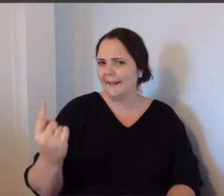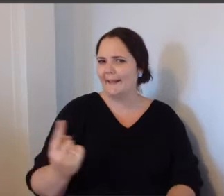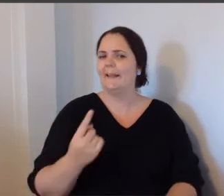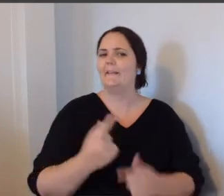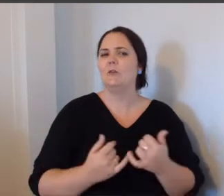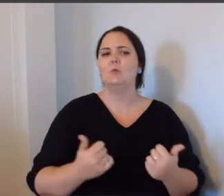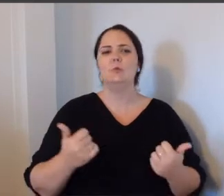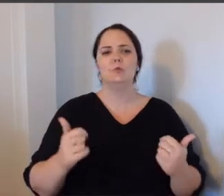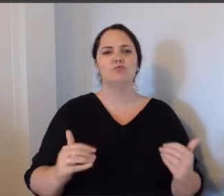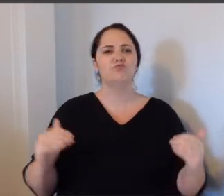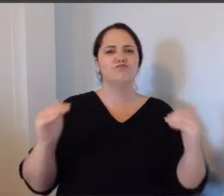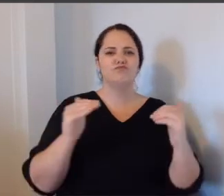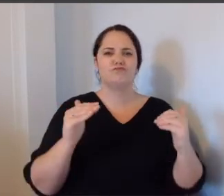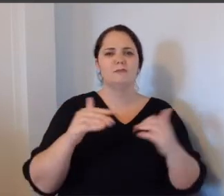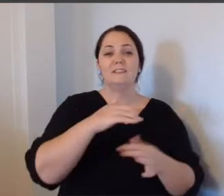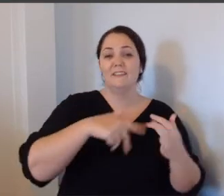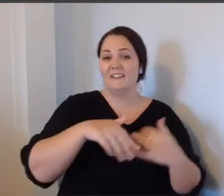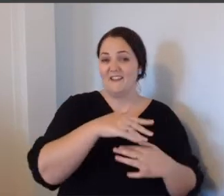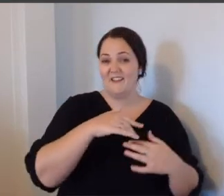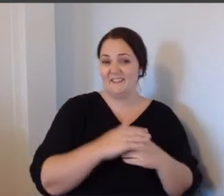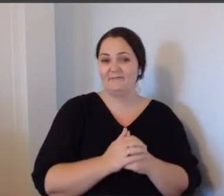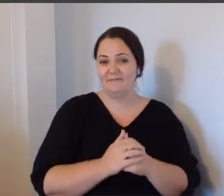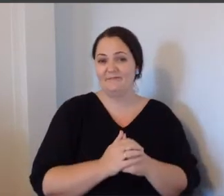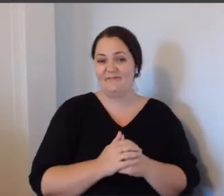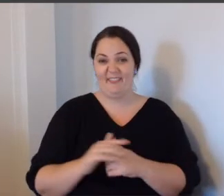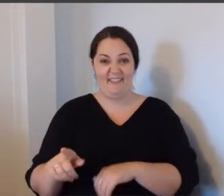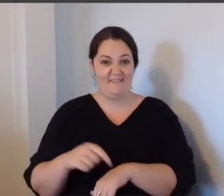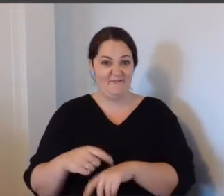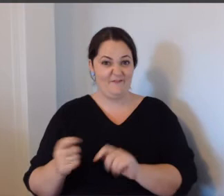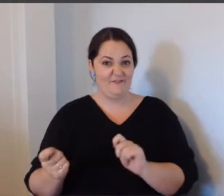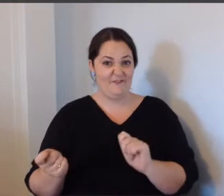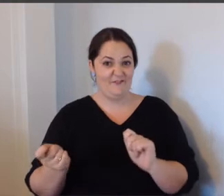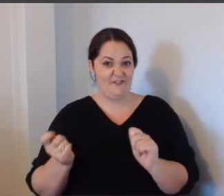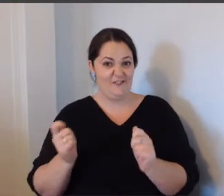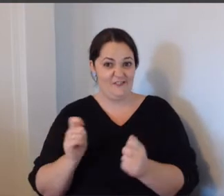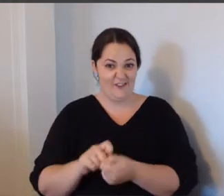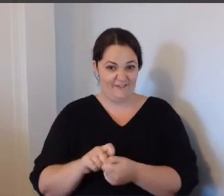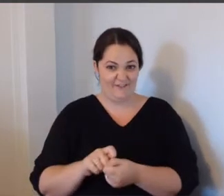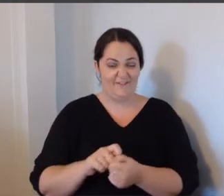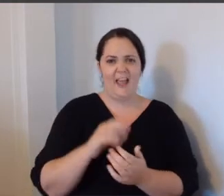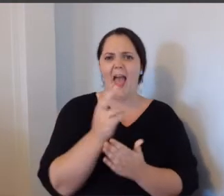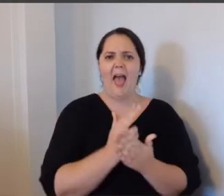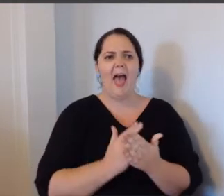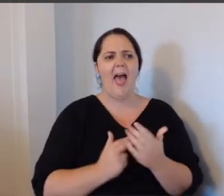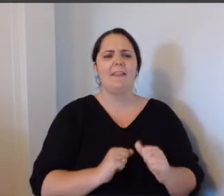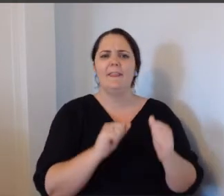and prestige in society. So this shift or the rise of the artist from craftsman to genius